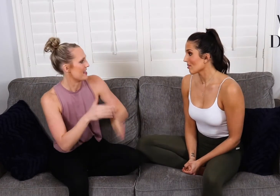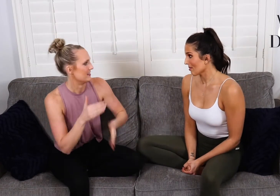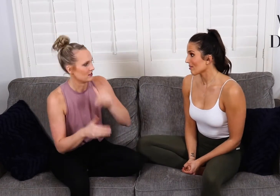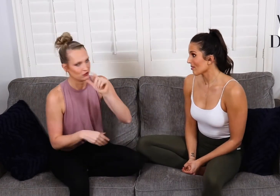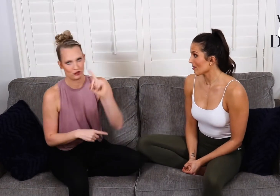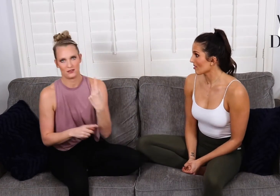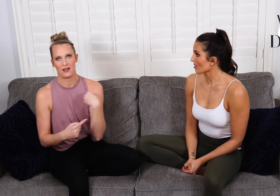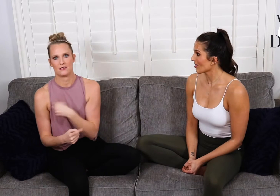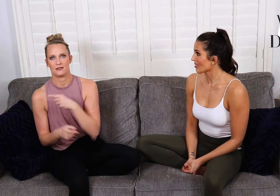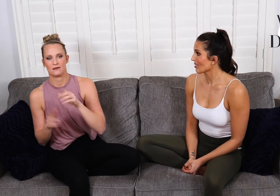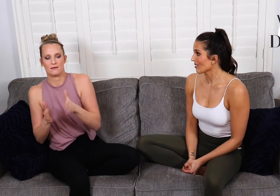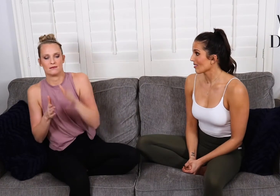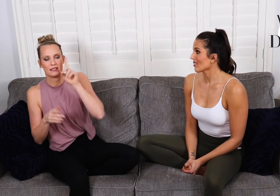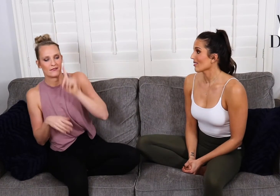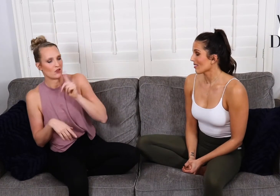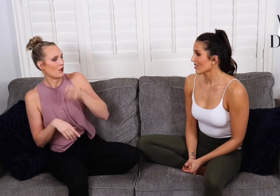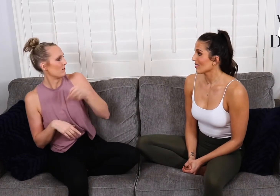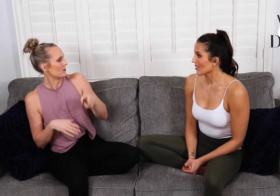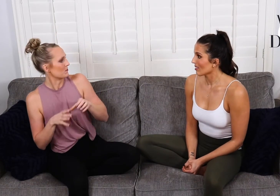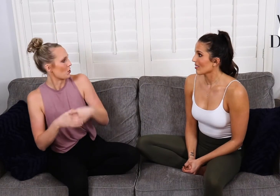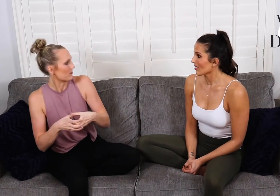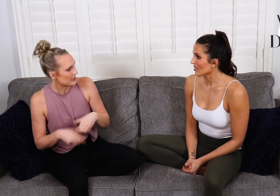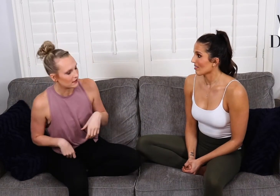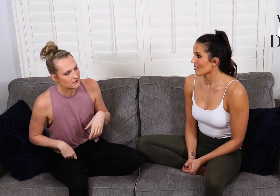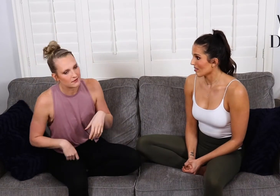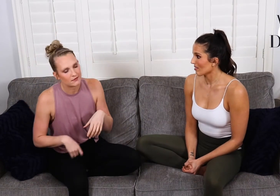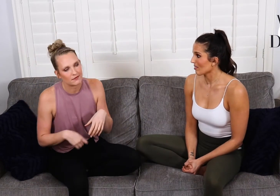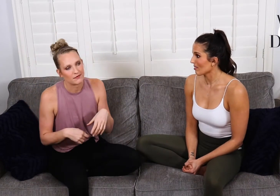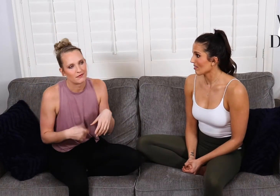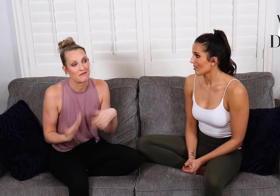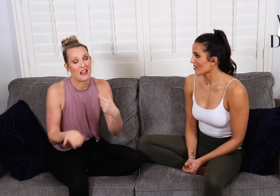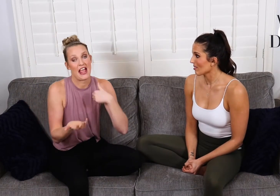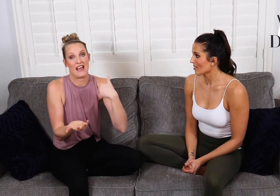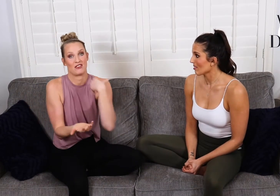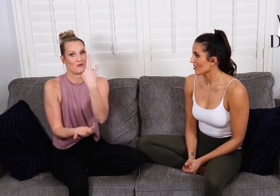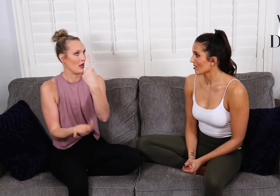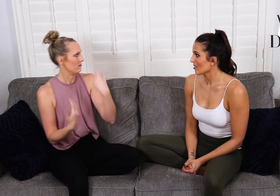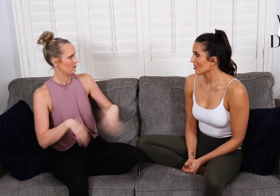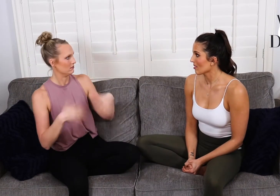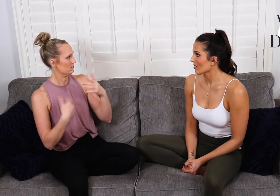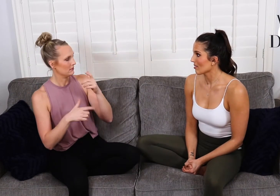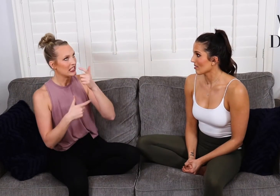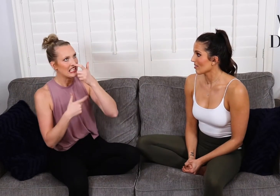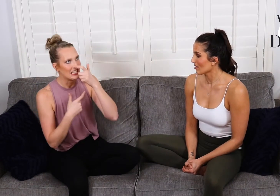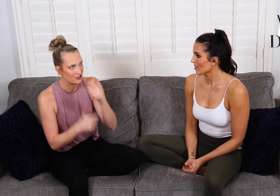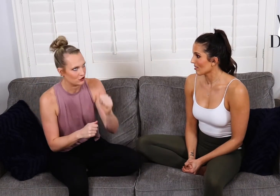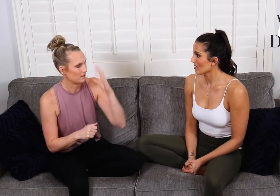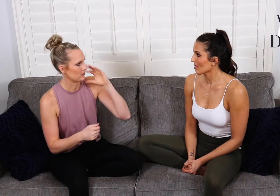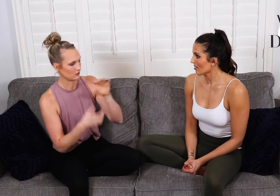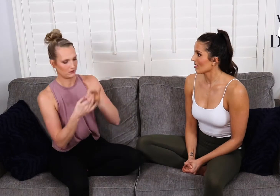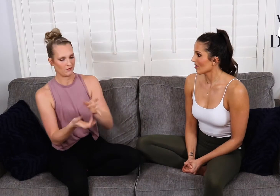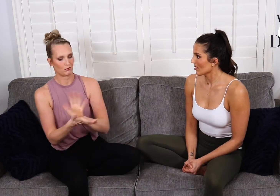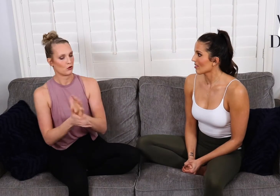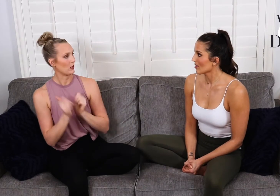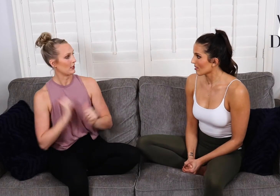in the end and not just the Deaf and hard of hearing population. I actually had an interesting experience with